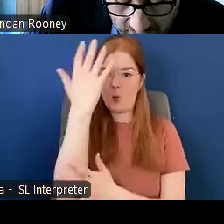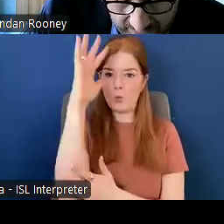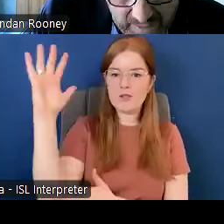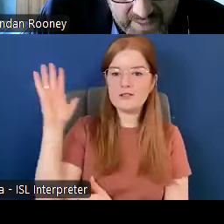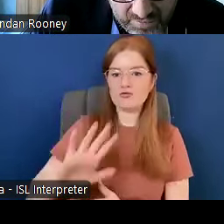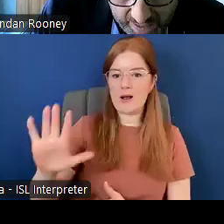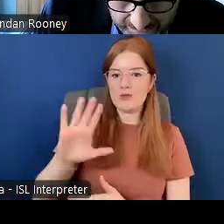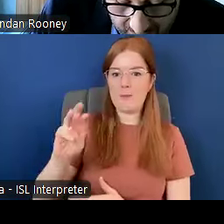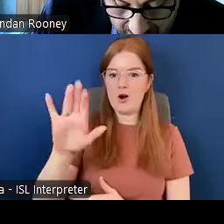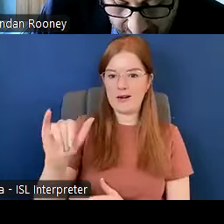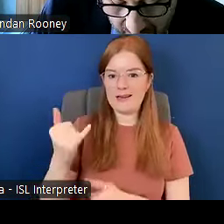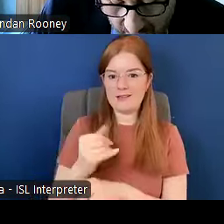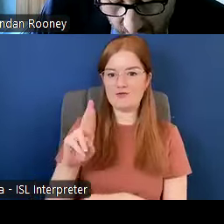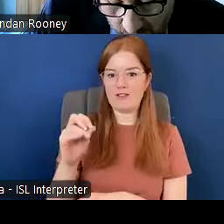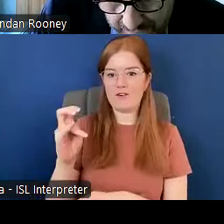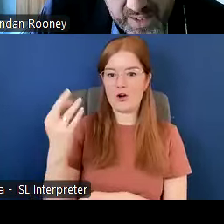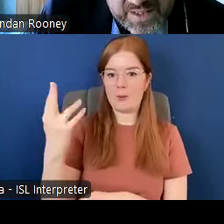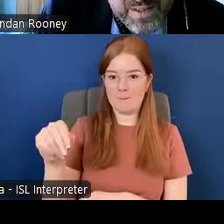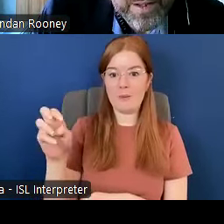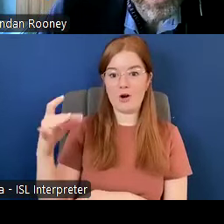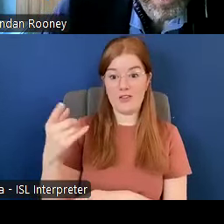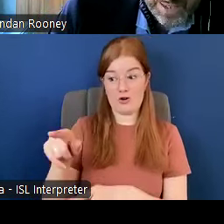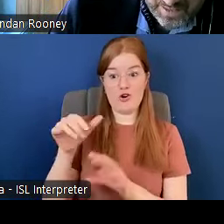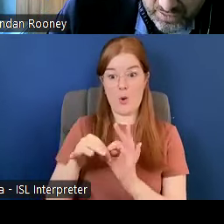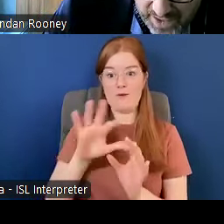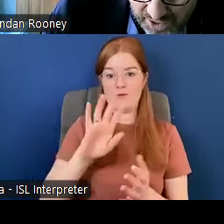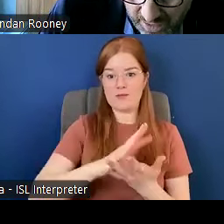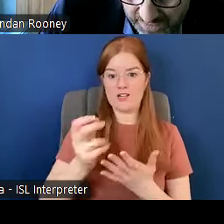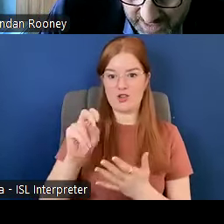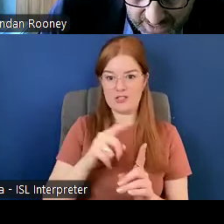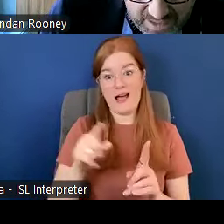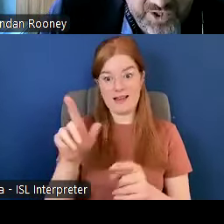Marlay in Rathfarnham, her home from 1930 and the location of her stained glass